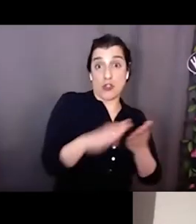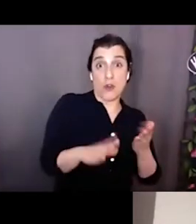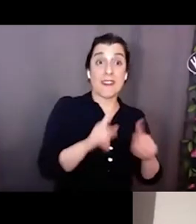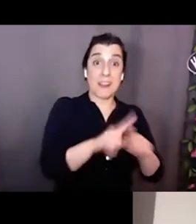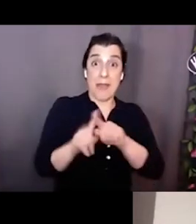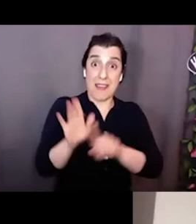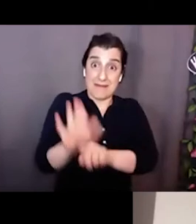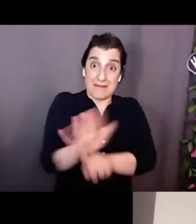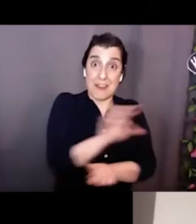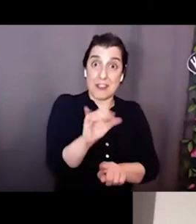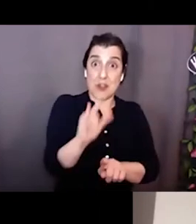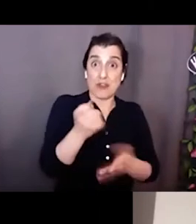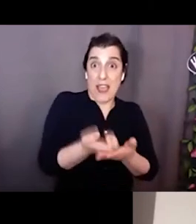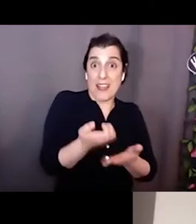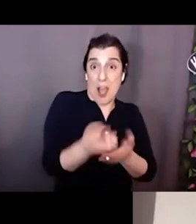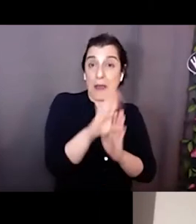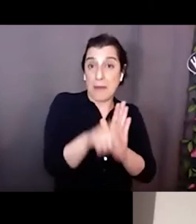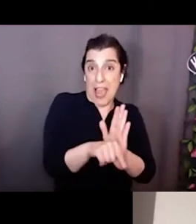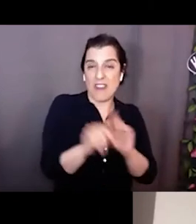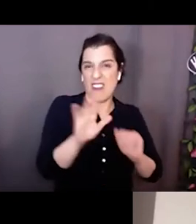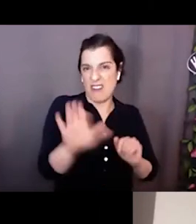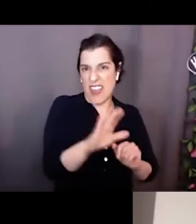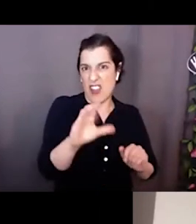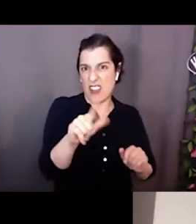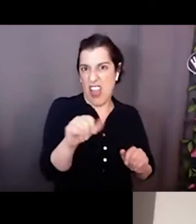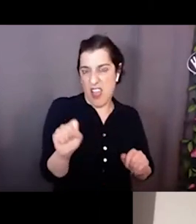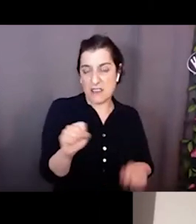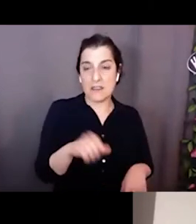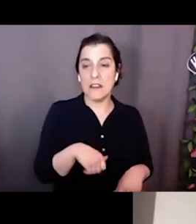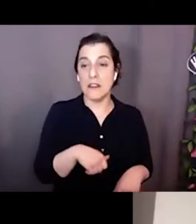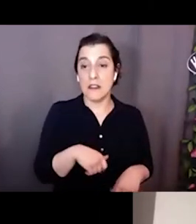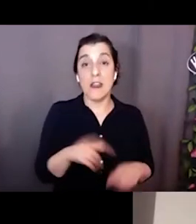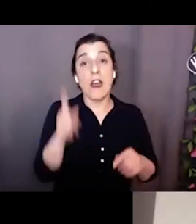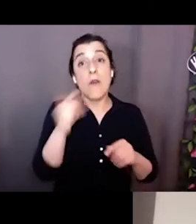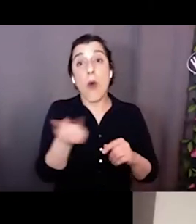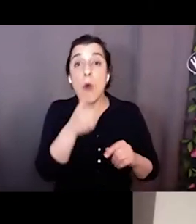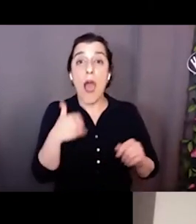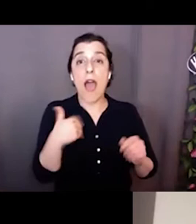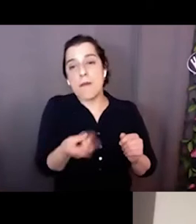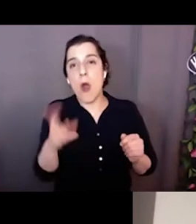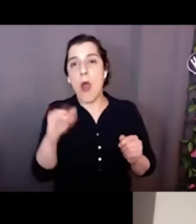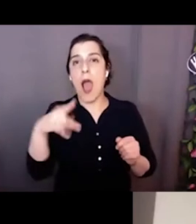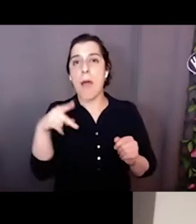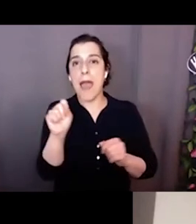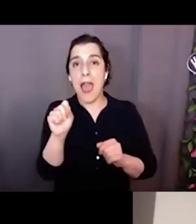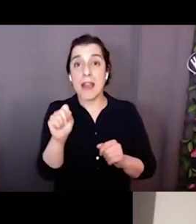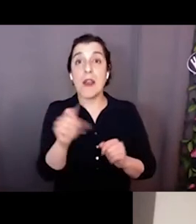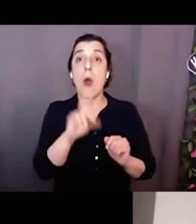those who have multiple iPads and those who have only the school iPad and what kind of learning experiences are built around that.